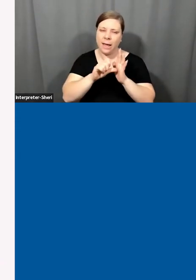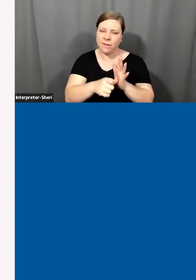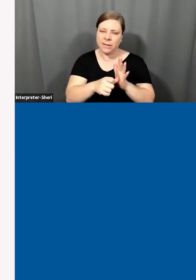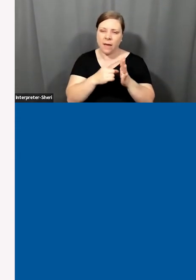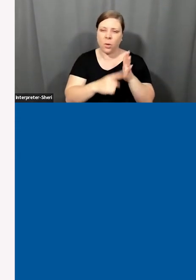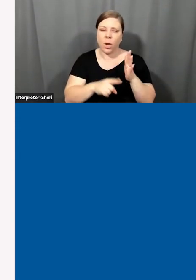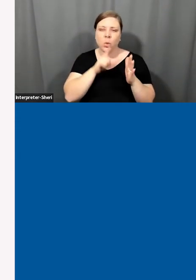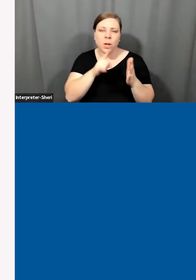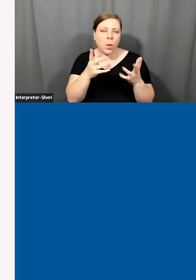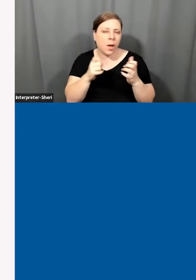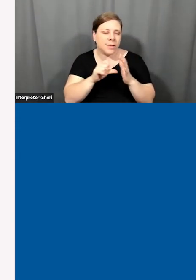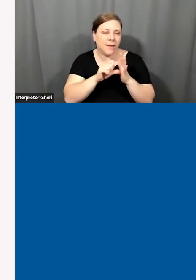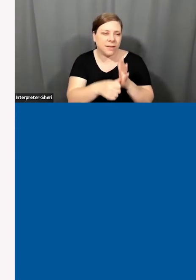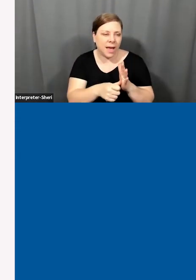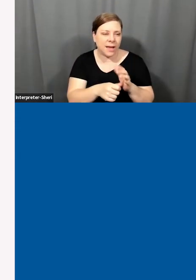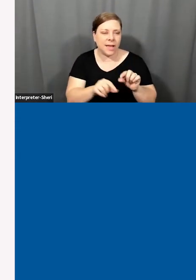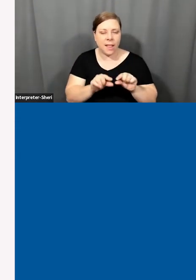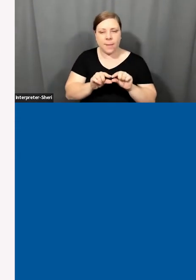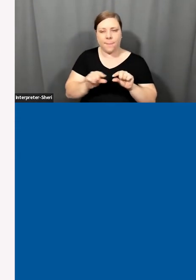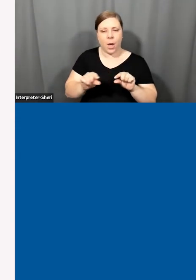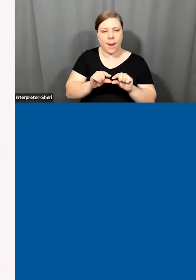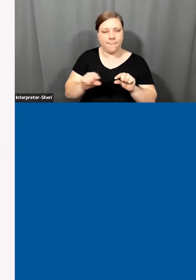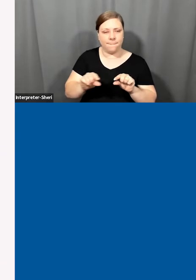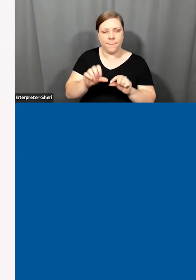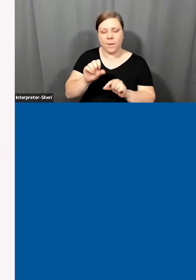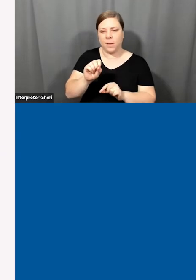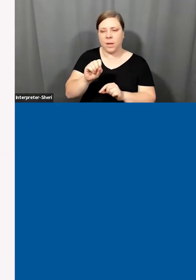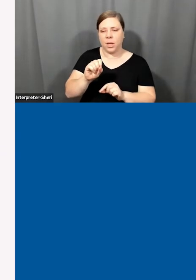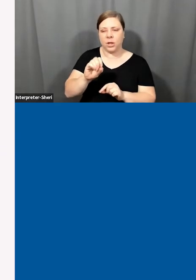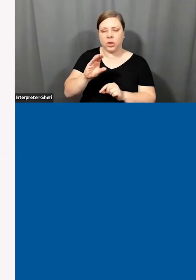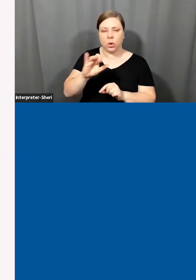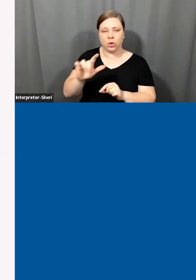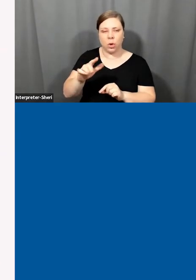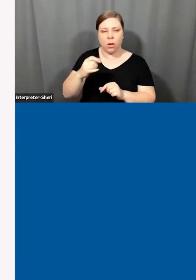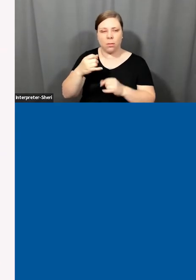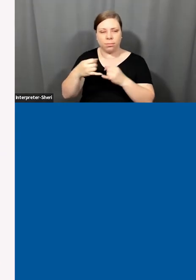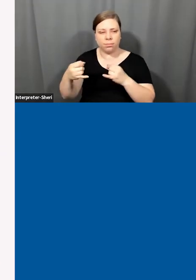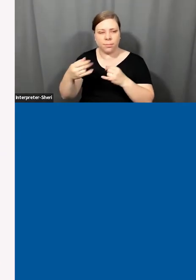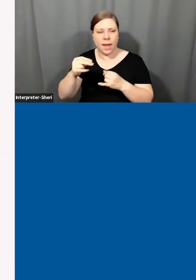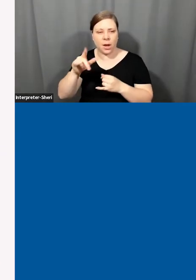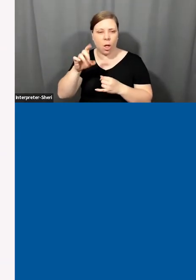And then we have the social handle at the bottom right corner as well. So I chose Atkinson Hyperlegible for both the body and the foot